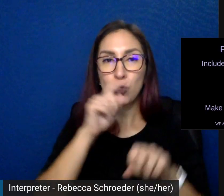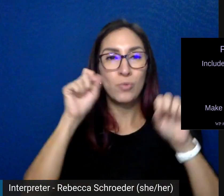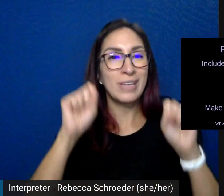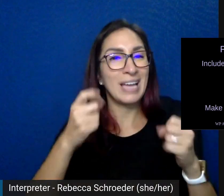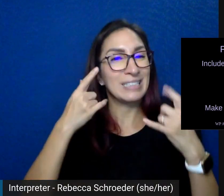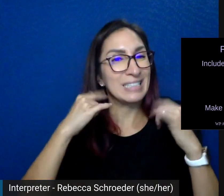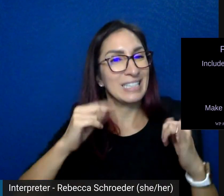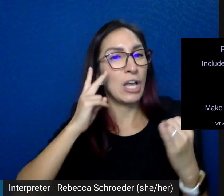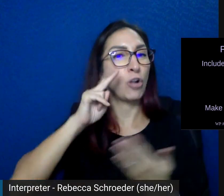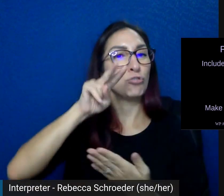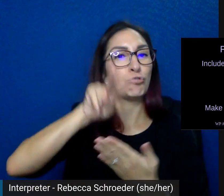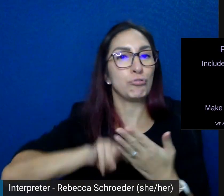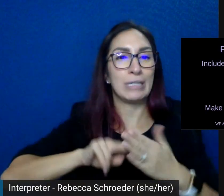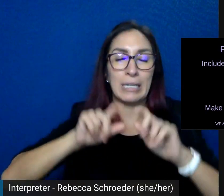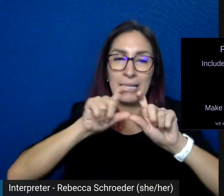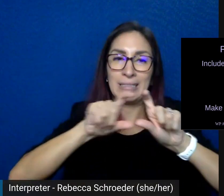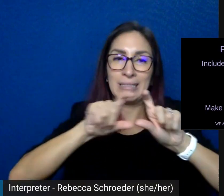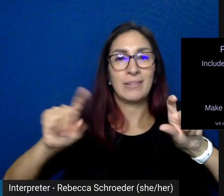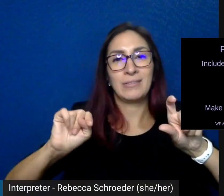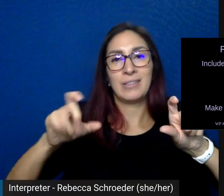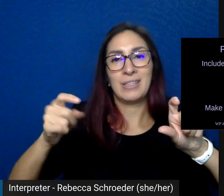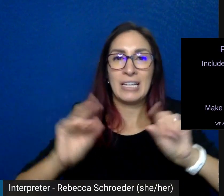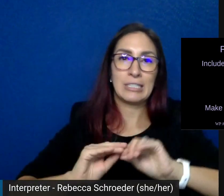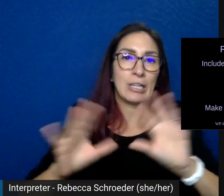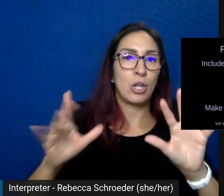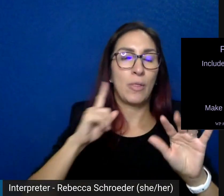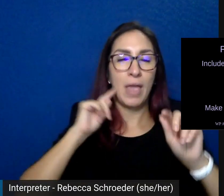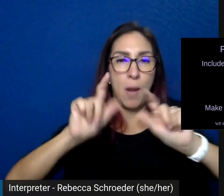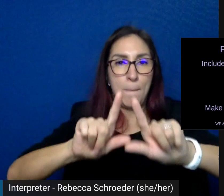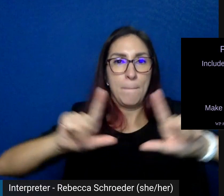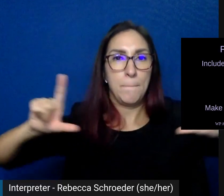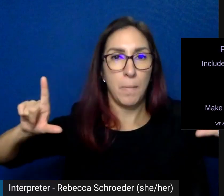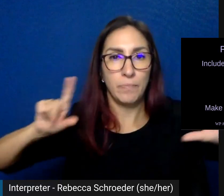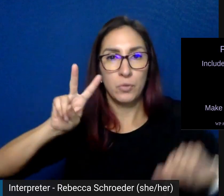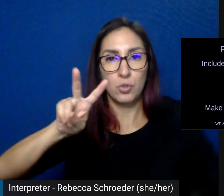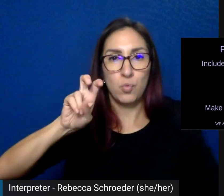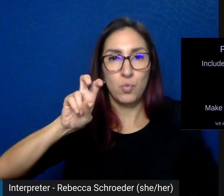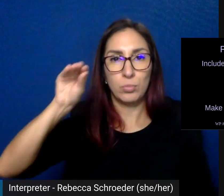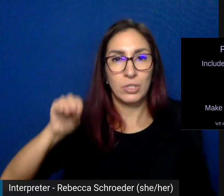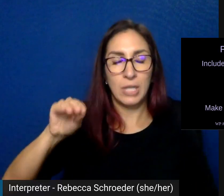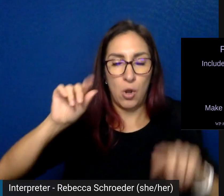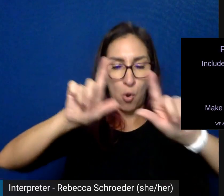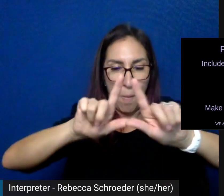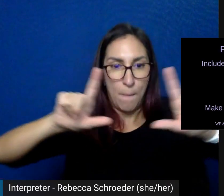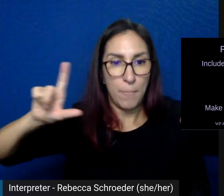however, there are people who increase that font for many, many, many reasons.